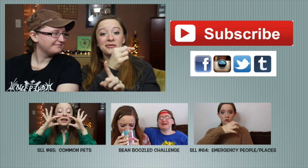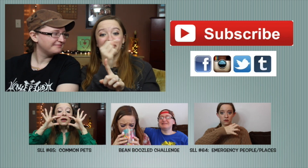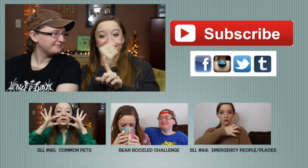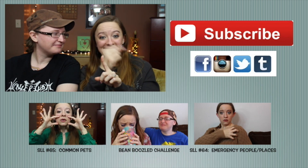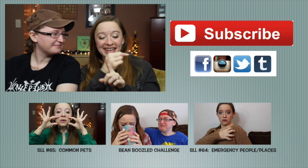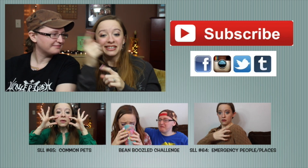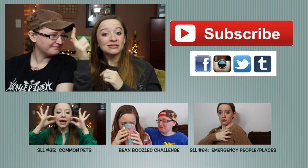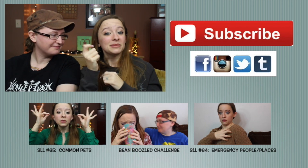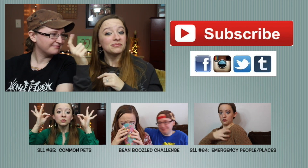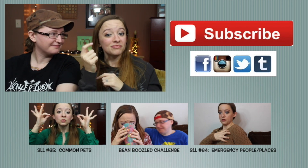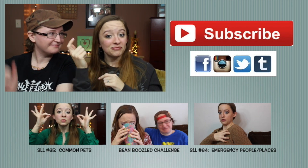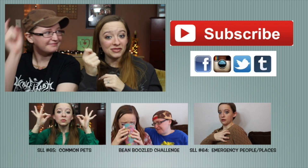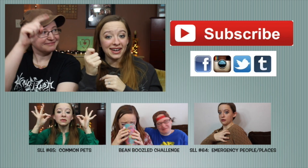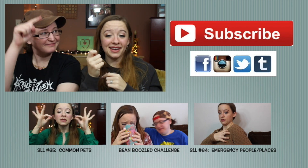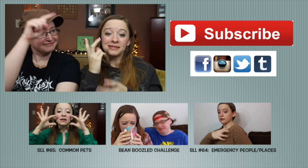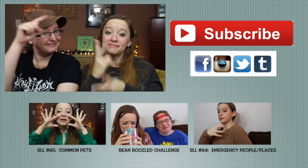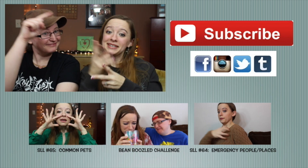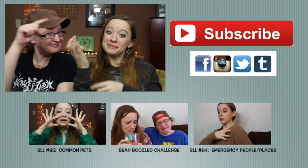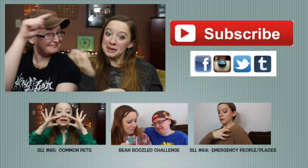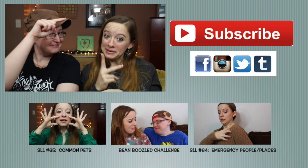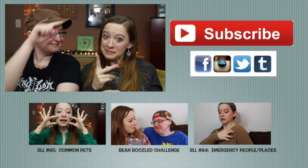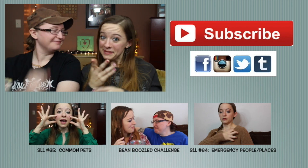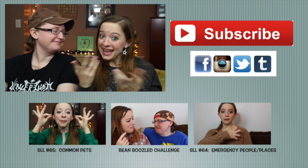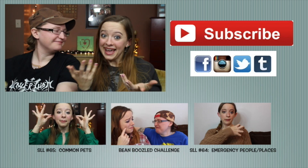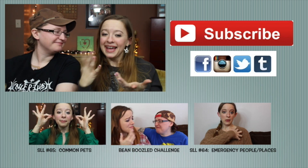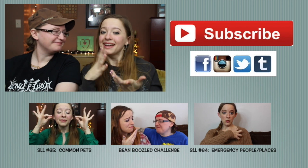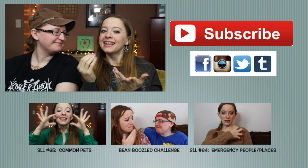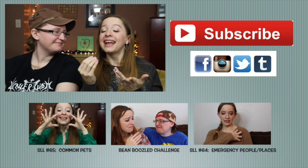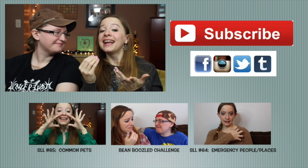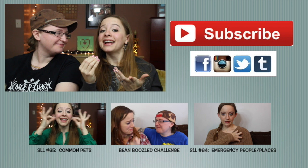If you guys already haven't, go ahead and SUBSCRIBE over there! Come back